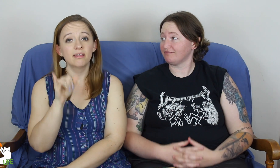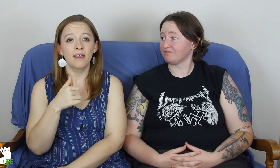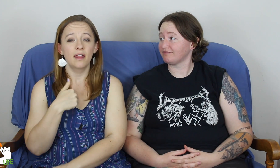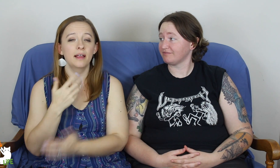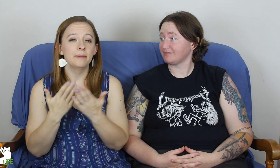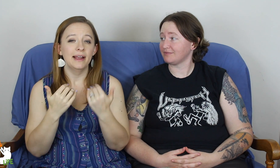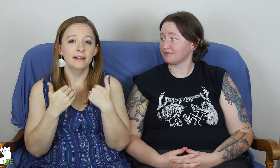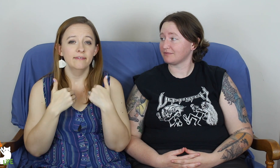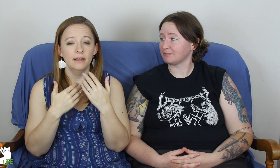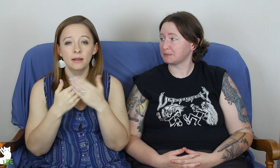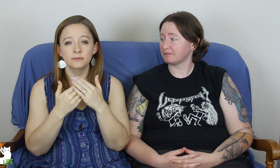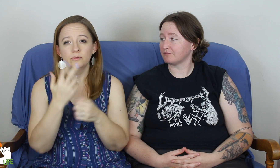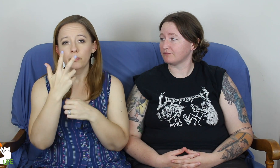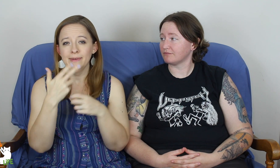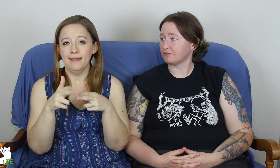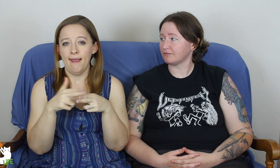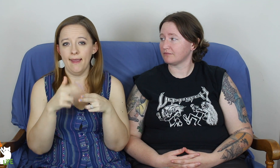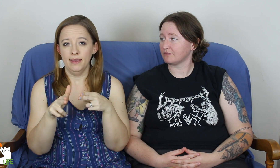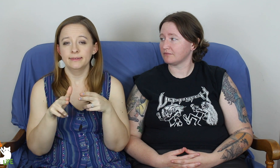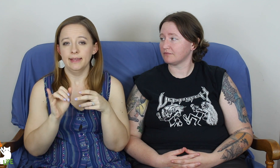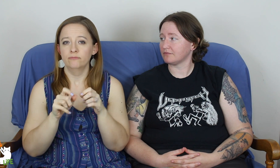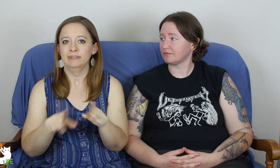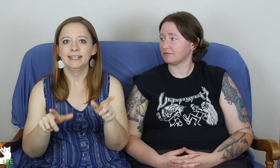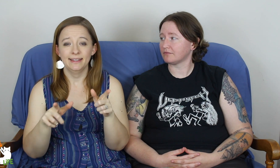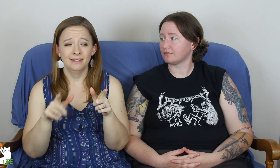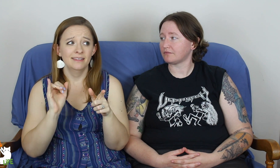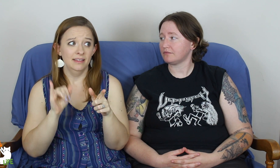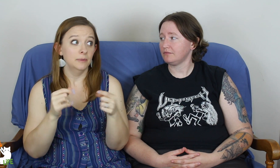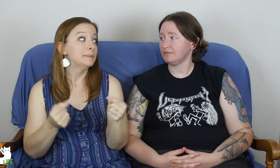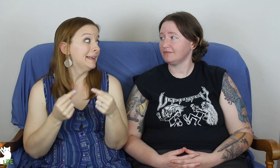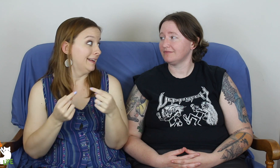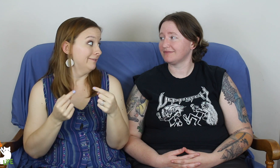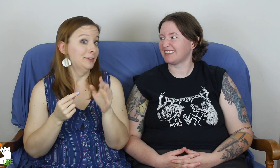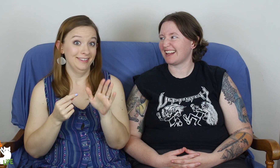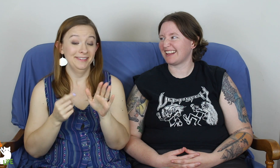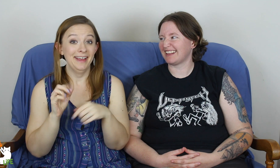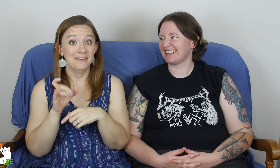[JI] Right, we think that I might have had up to three eggs that released. That was really painful!